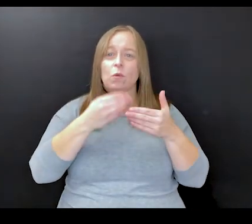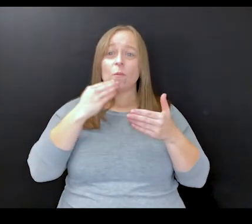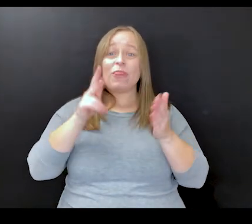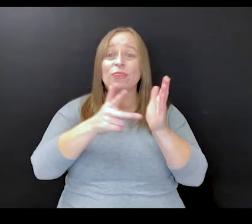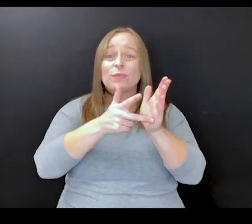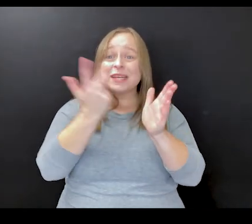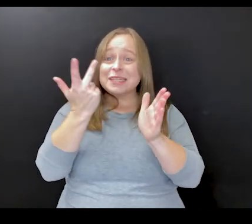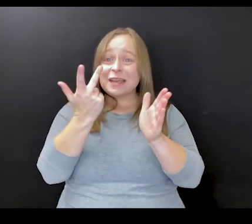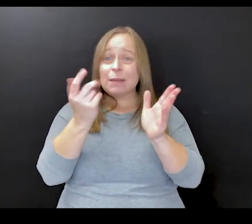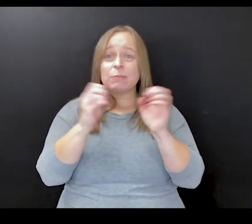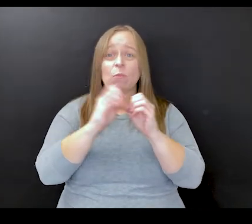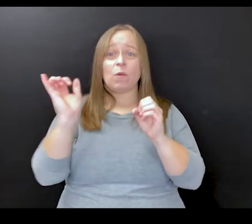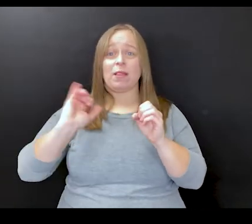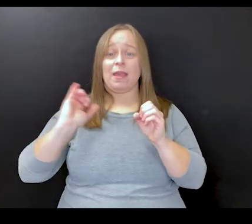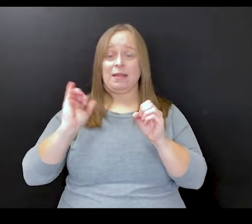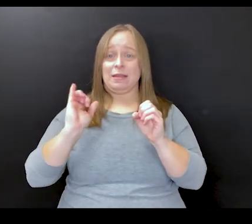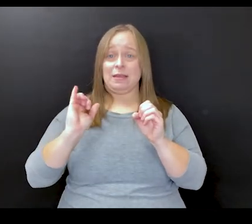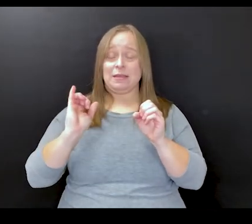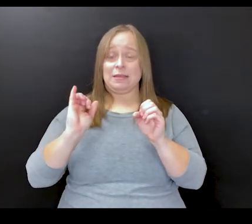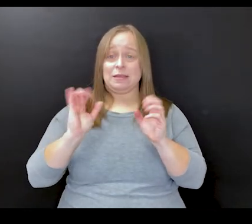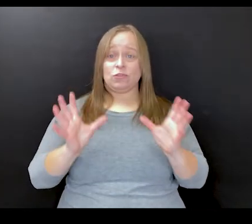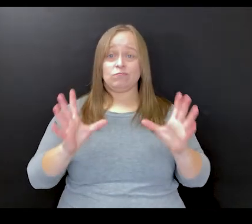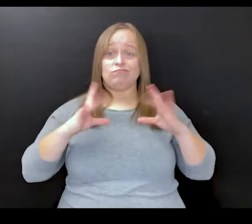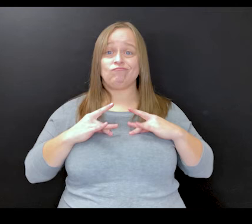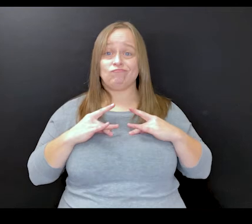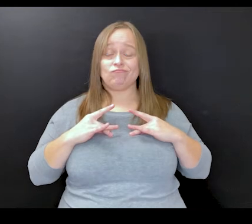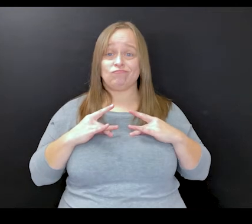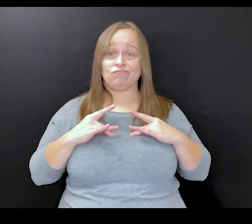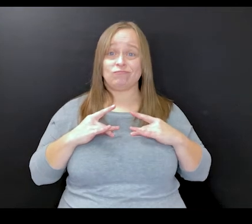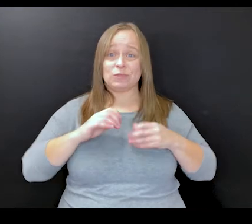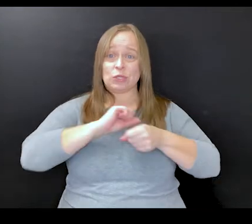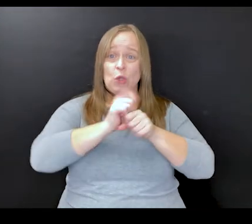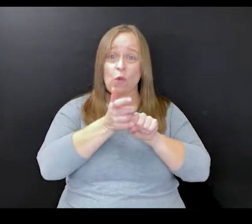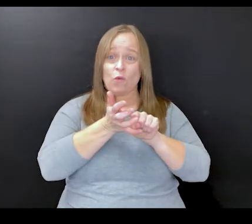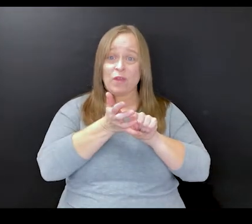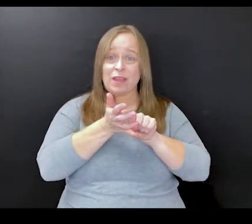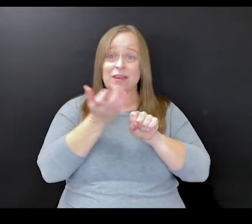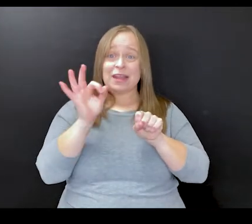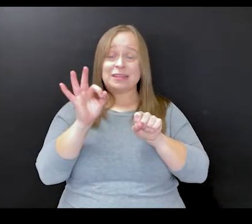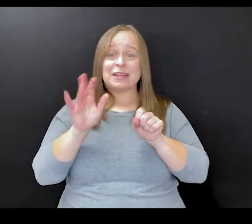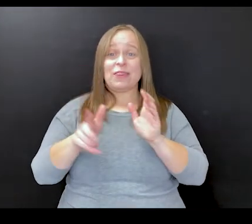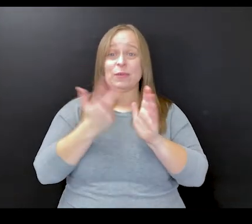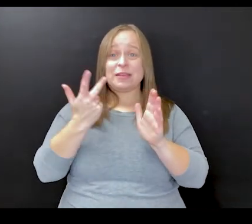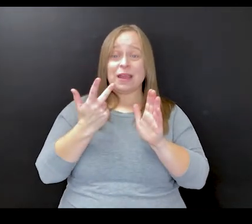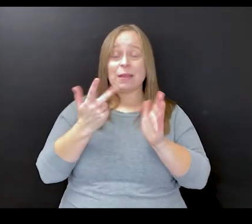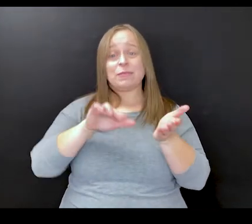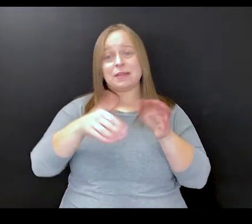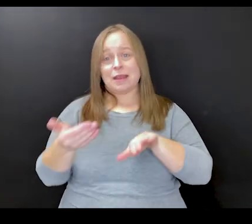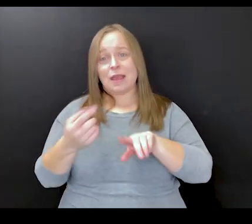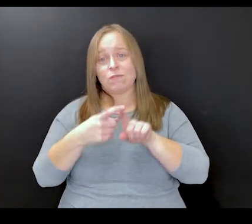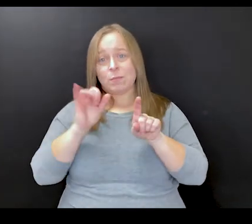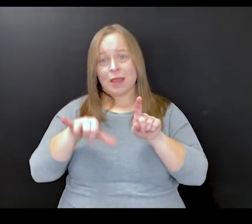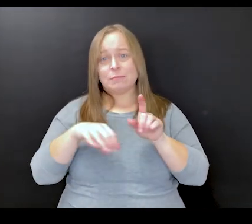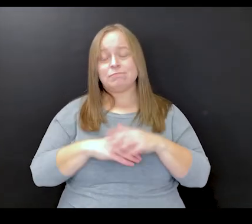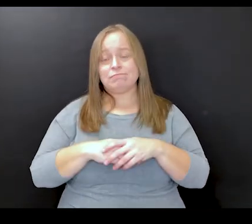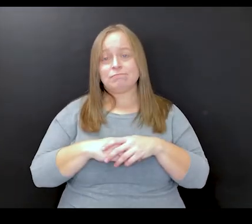were three times more likely to be infected with COVID and three times more likely to die from it.